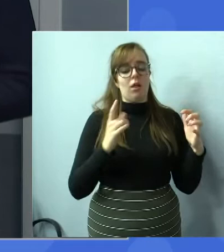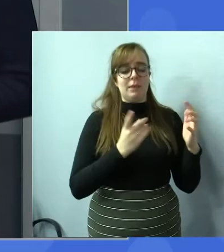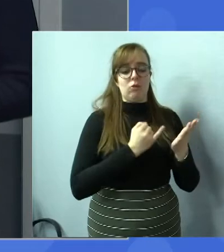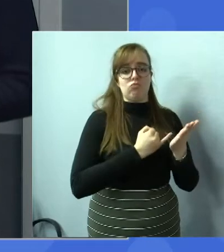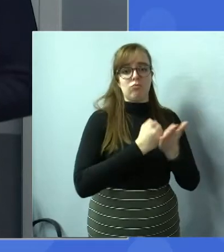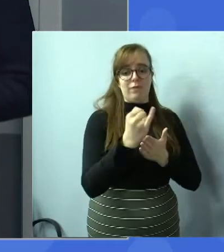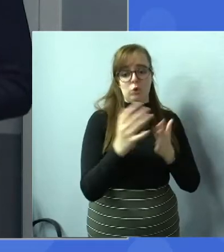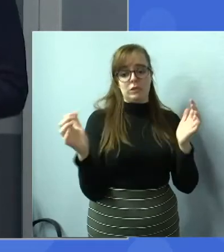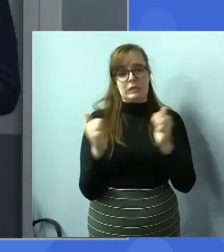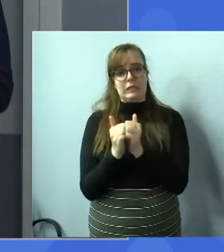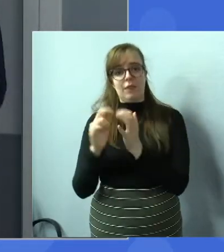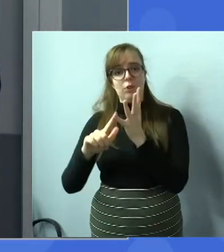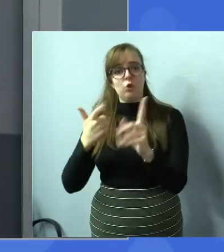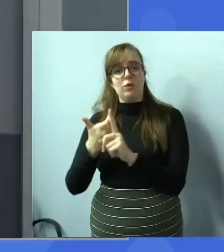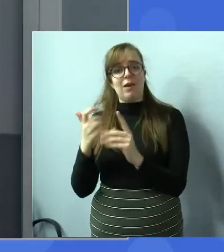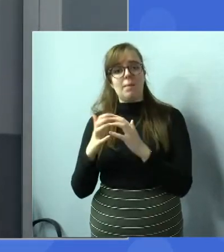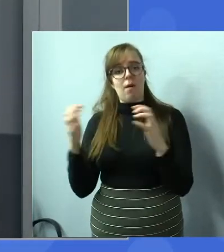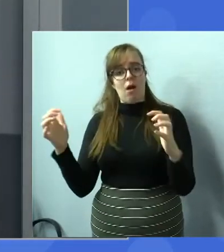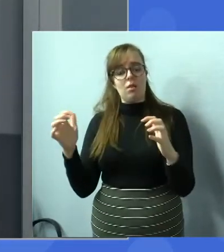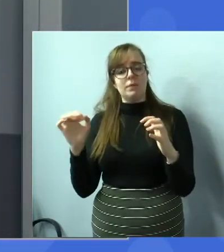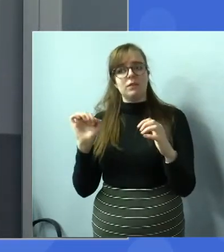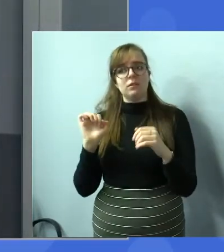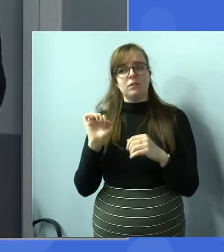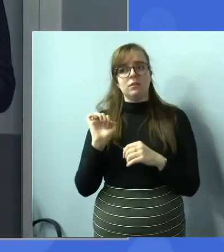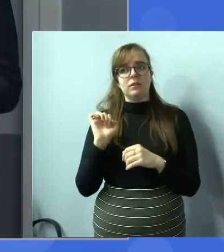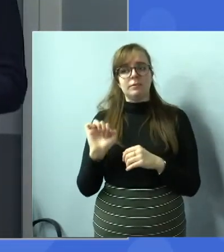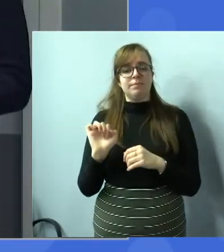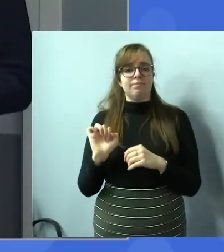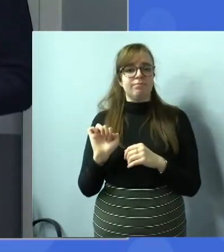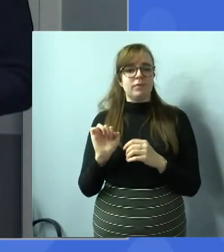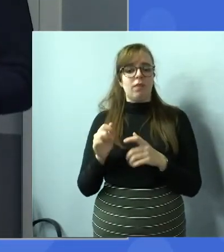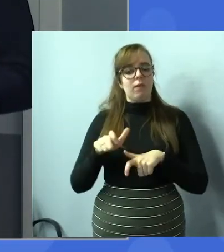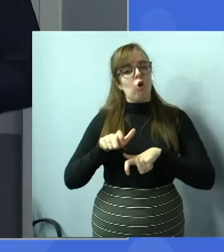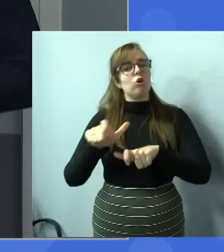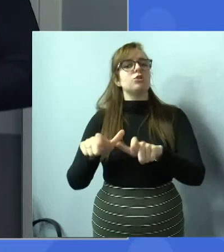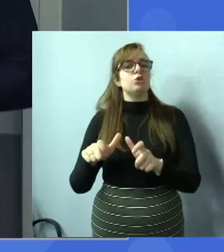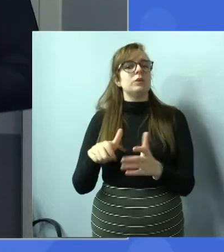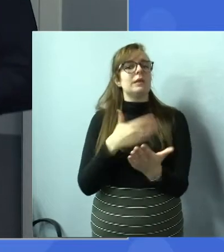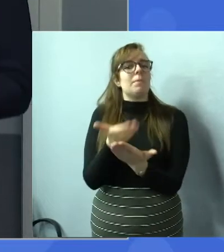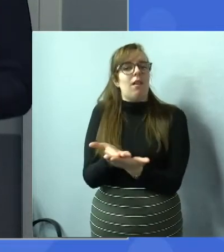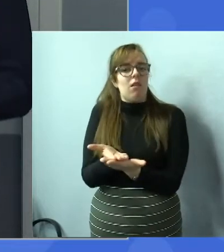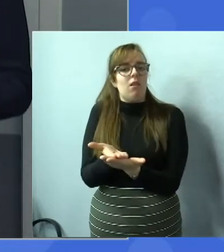the UK Parliament's what we call continuity bail this is about a piece of